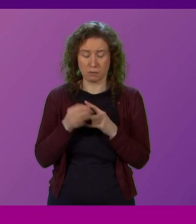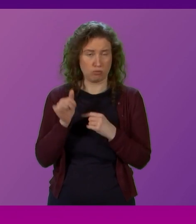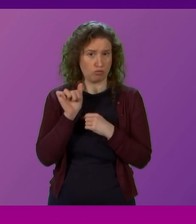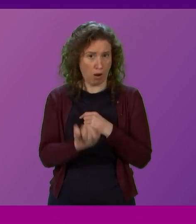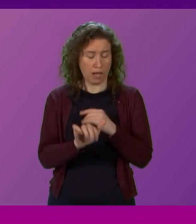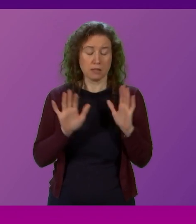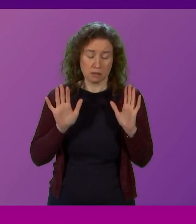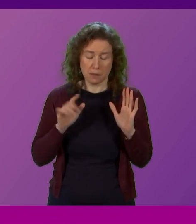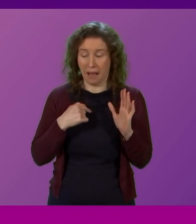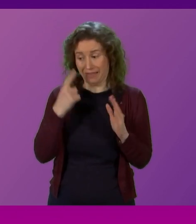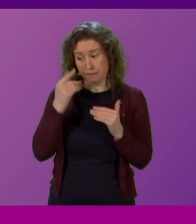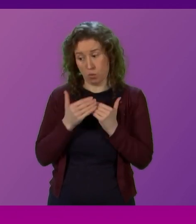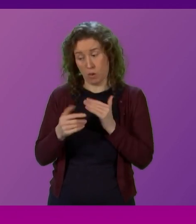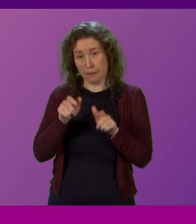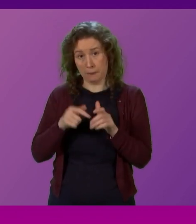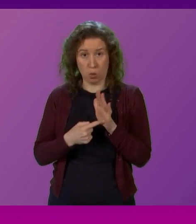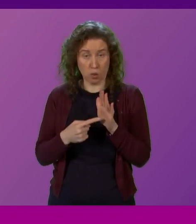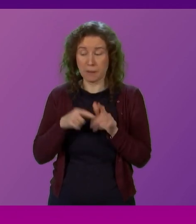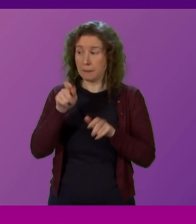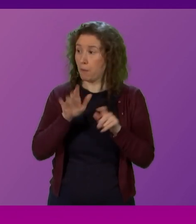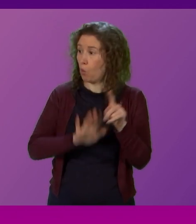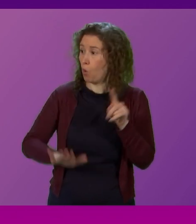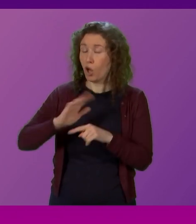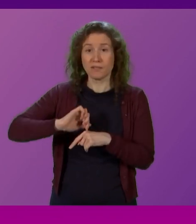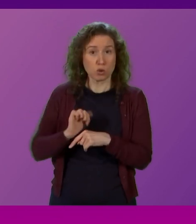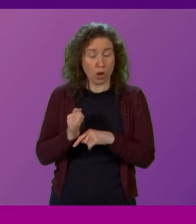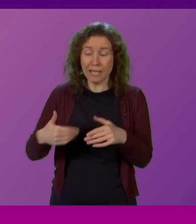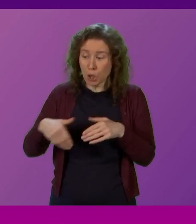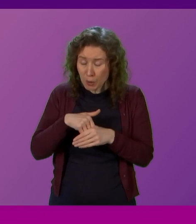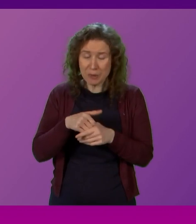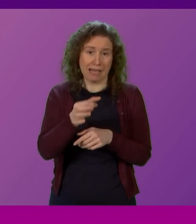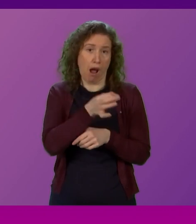More importantly, people the length and breadth of Scotland, including our island communities,